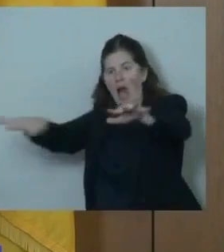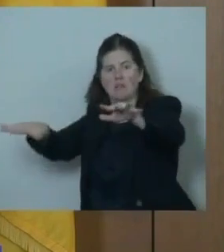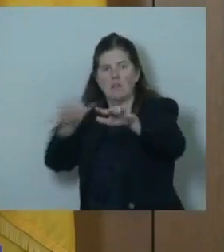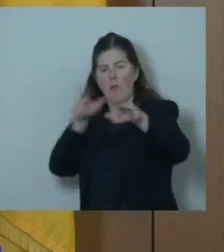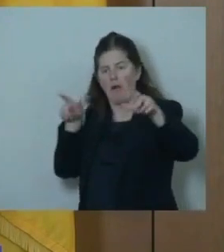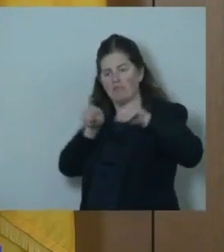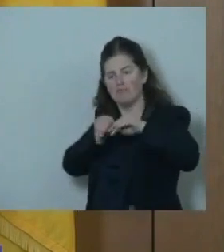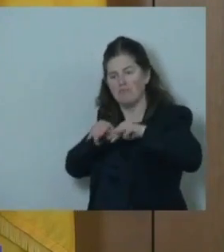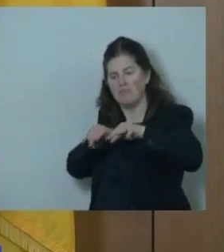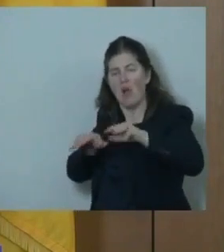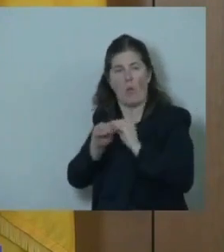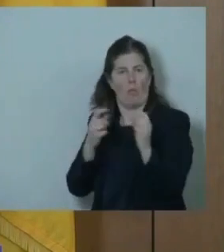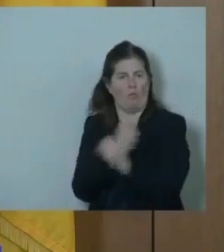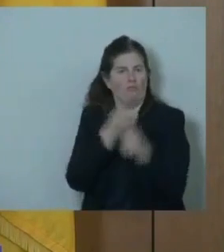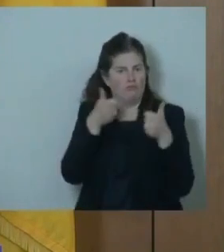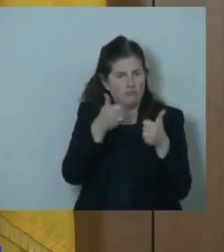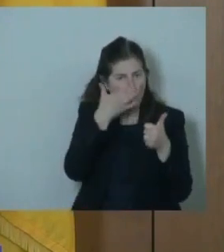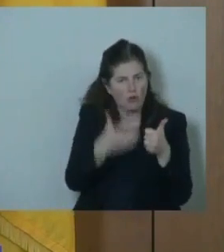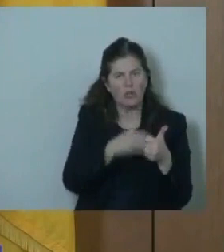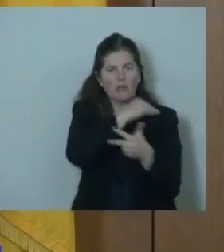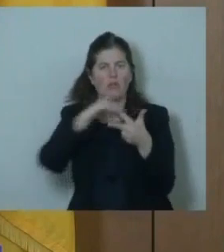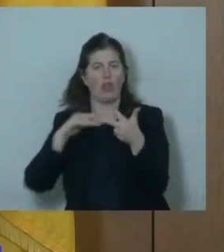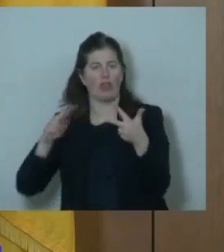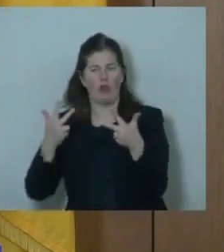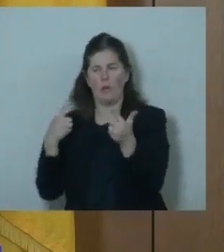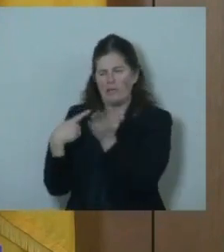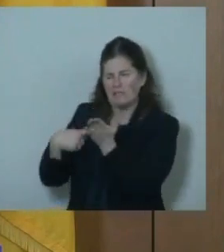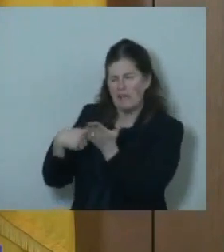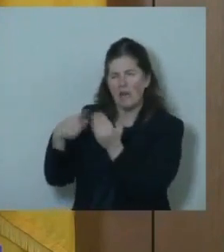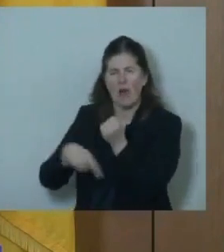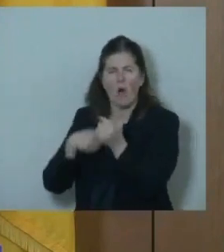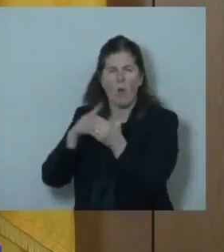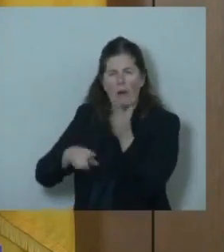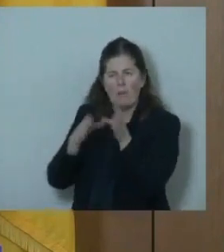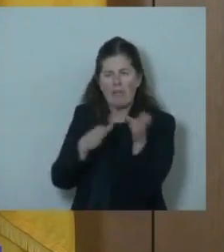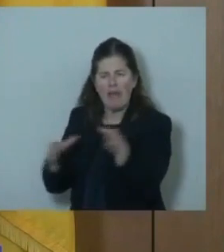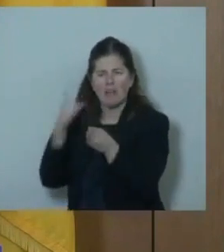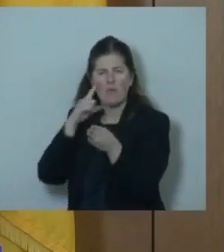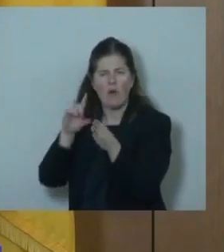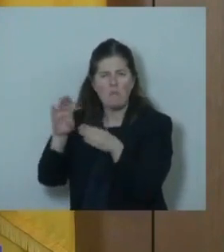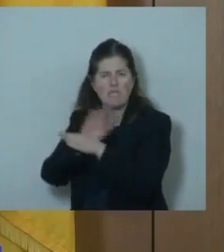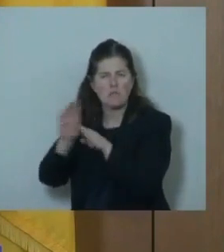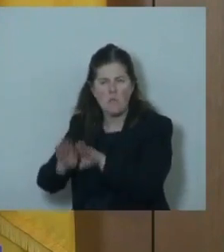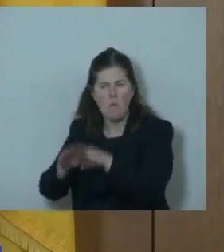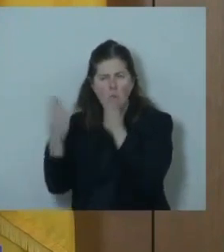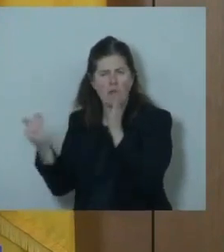IT IS A SAFER PATH TO RECOVERY, WE ARE WINNING THE FIGHT AGAINST THE VIRUS.